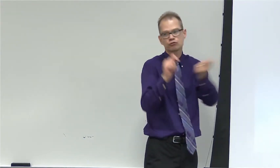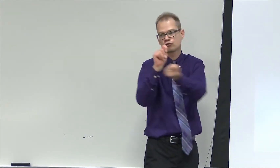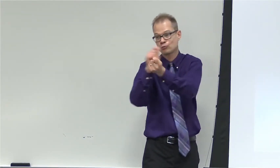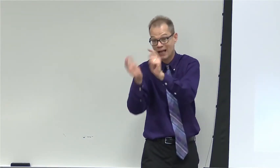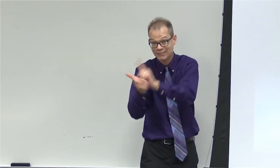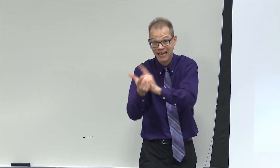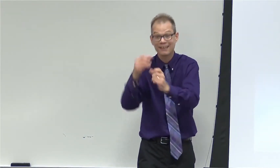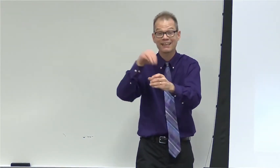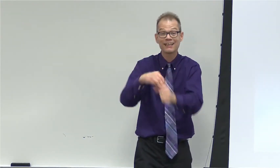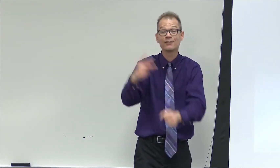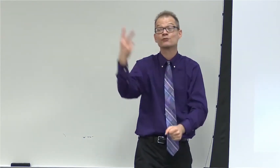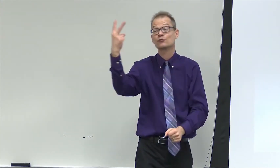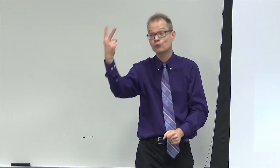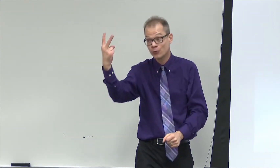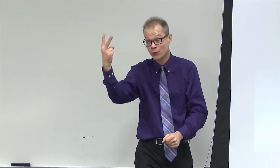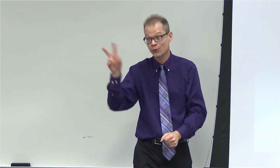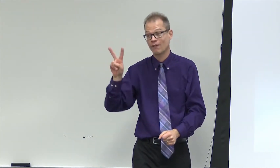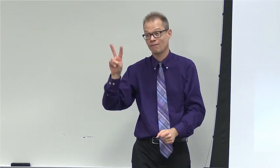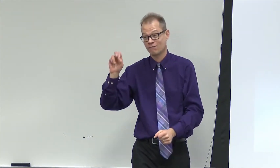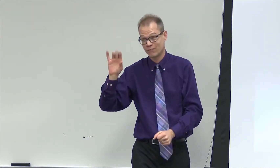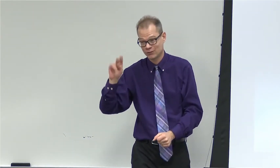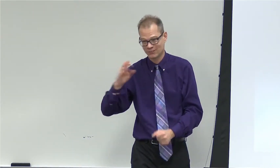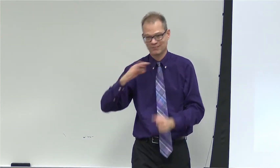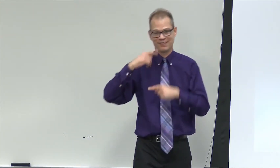It had to be translated into two versions,